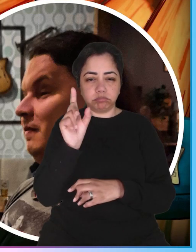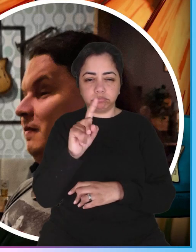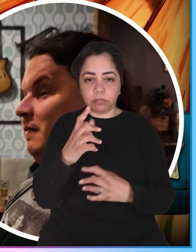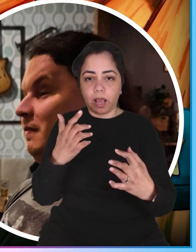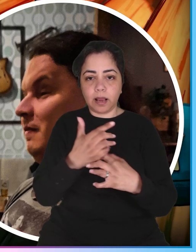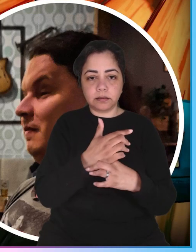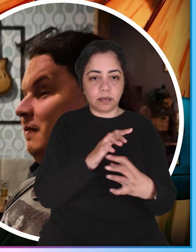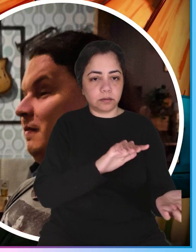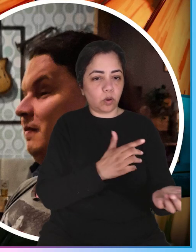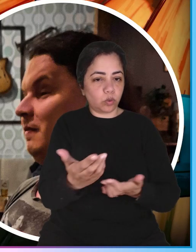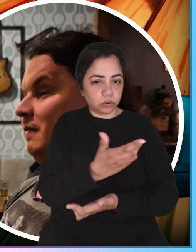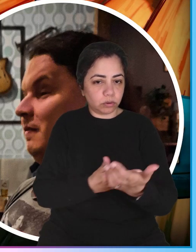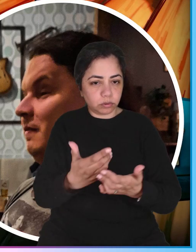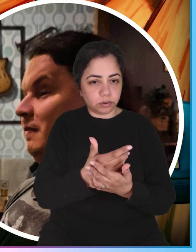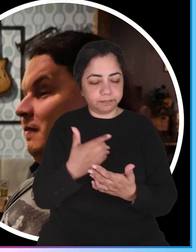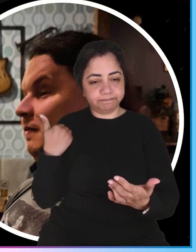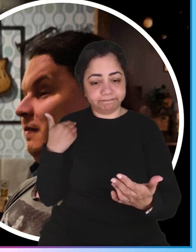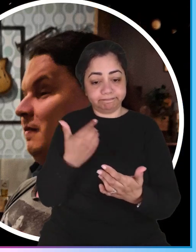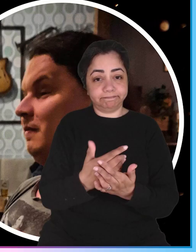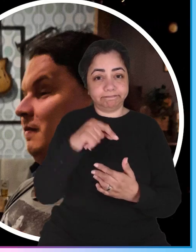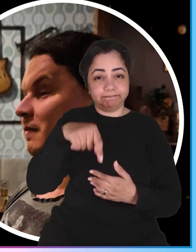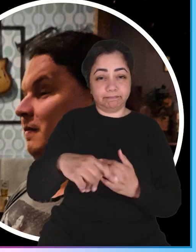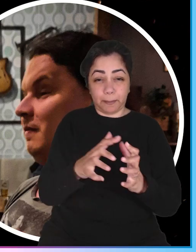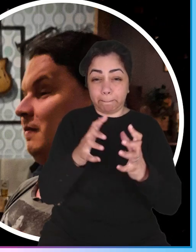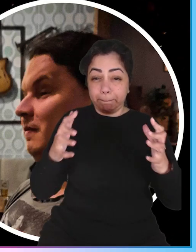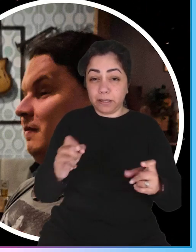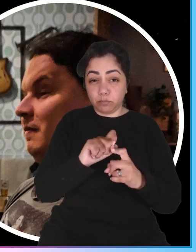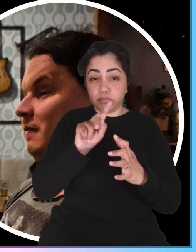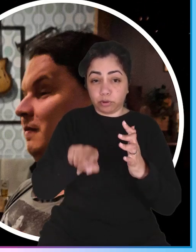this was a really, really beautiful adventure.